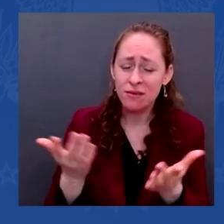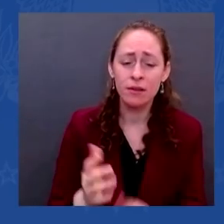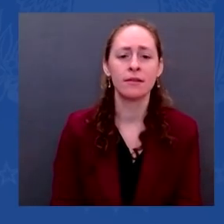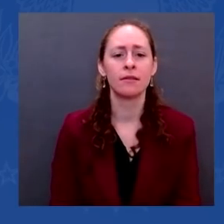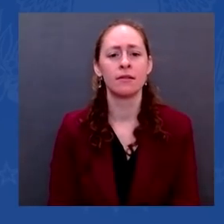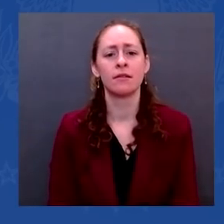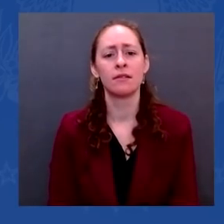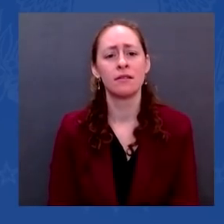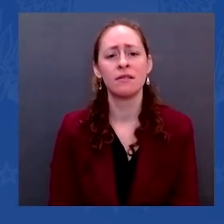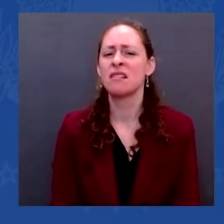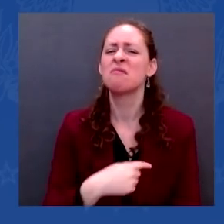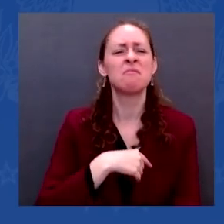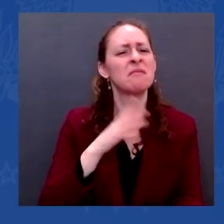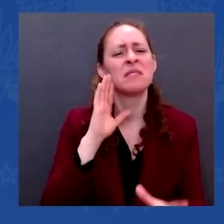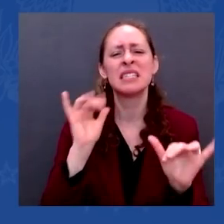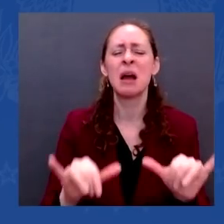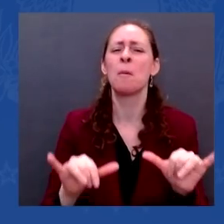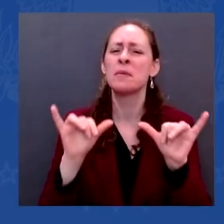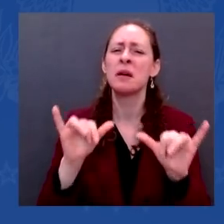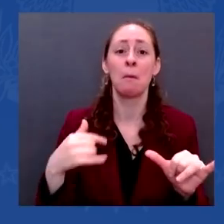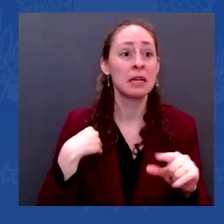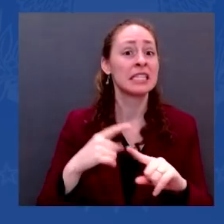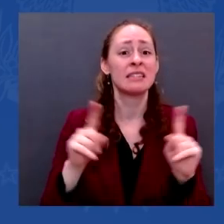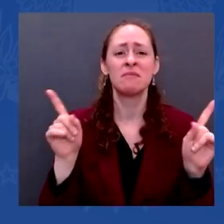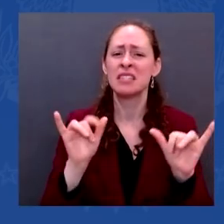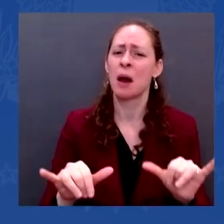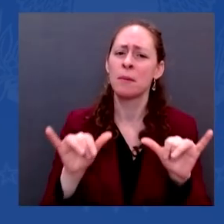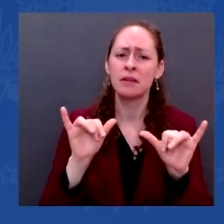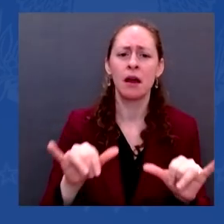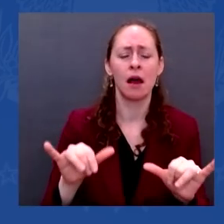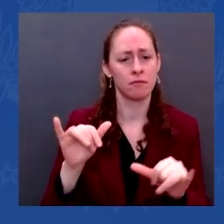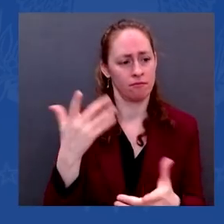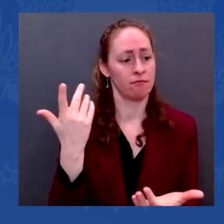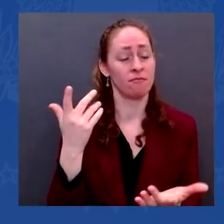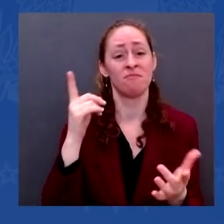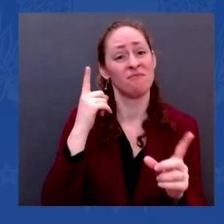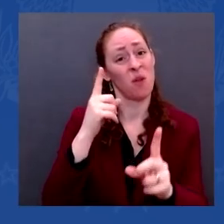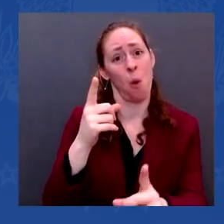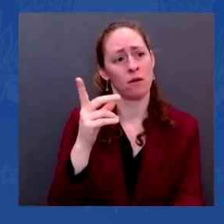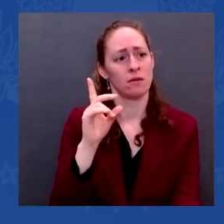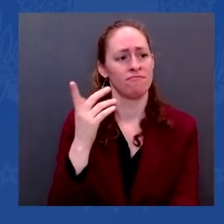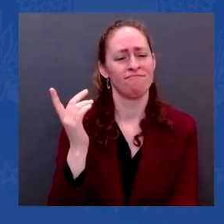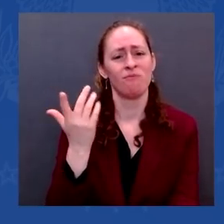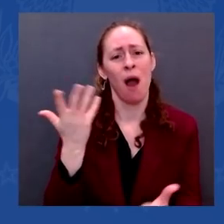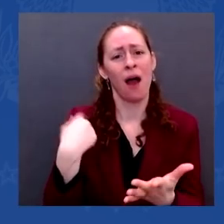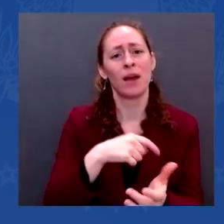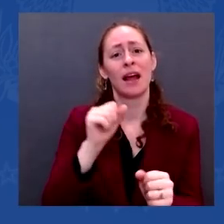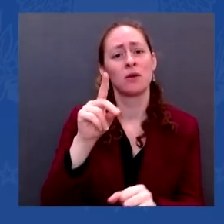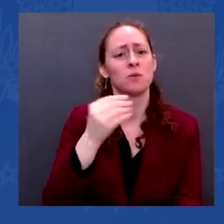It was interesting to hear him describe the scene and how faith mattered: